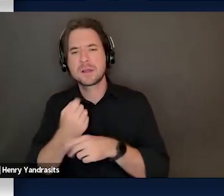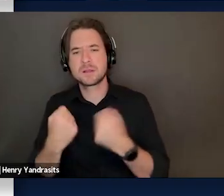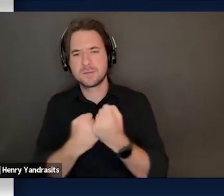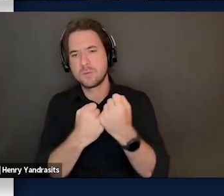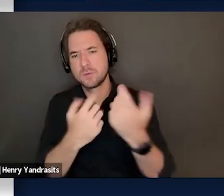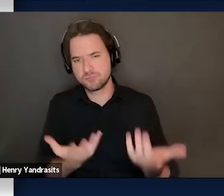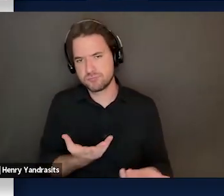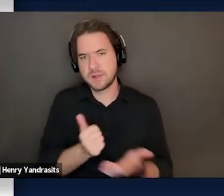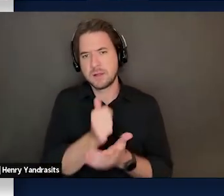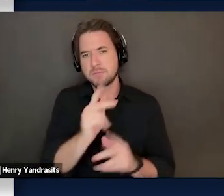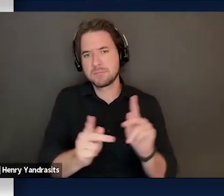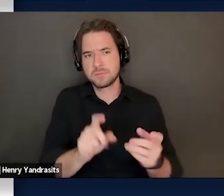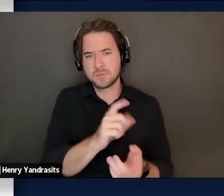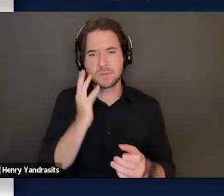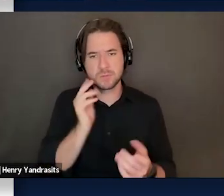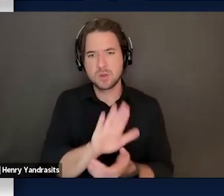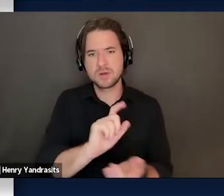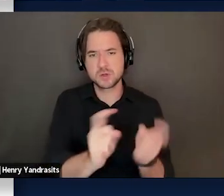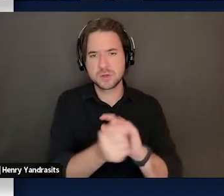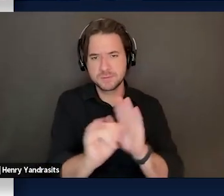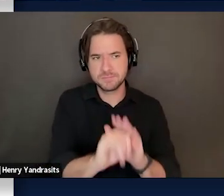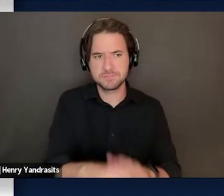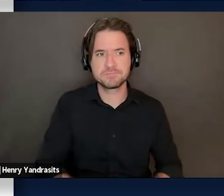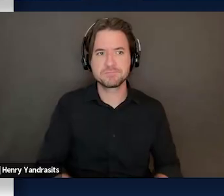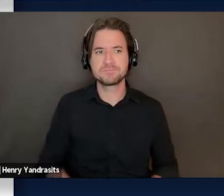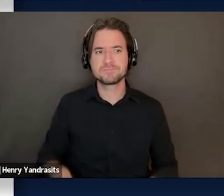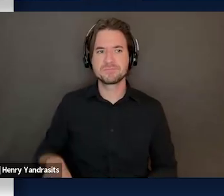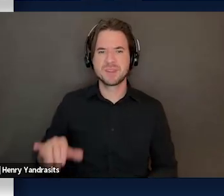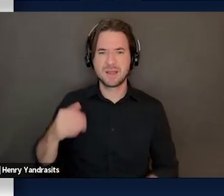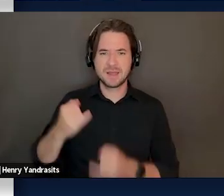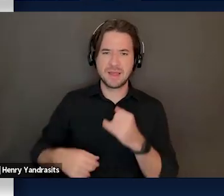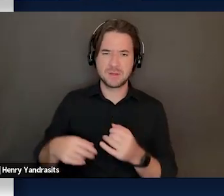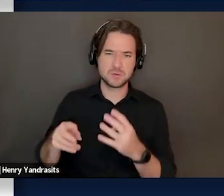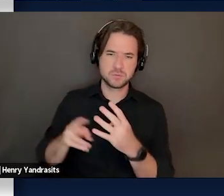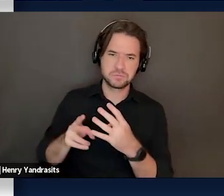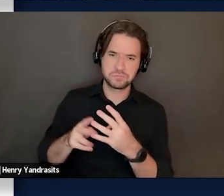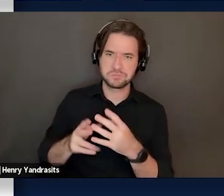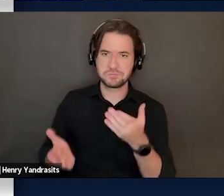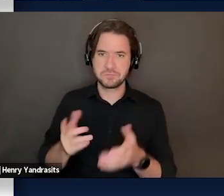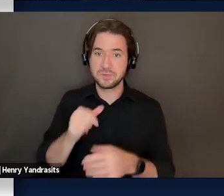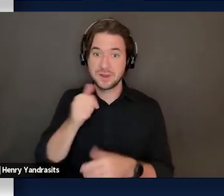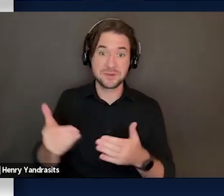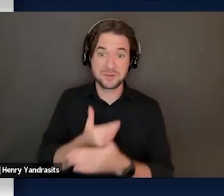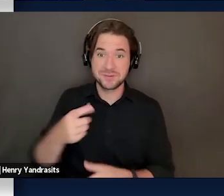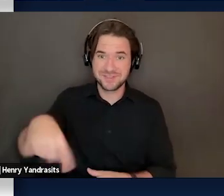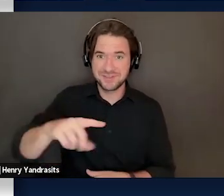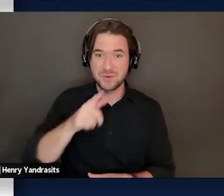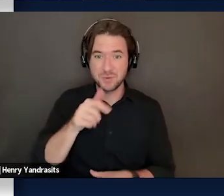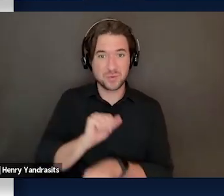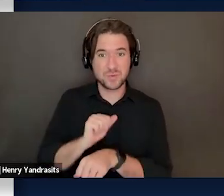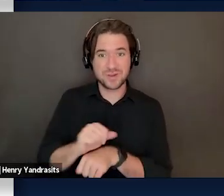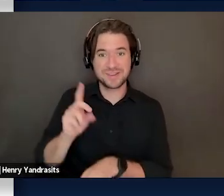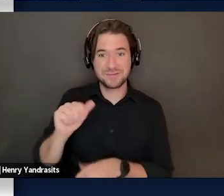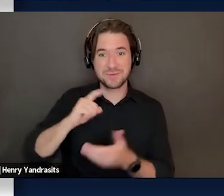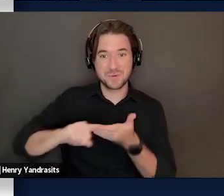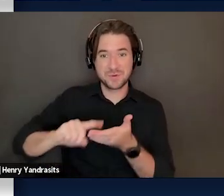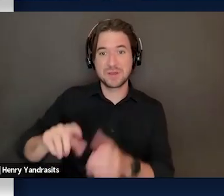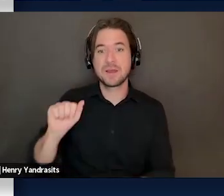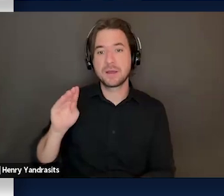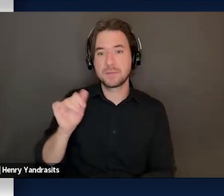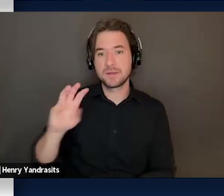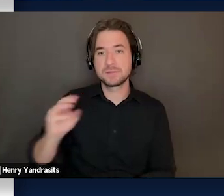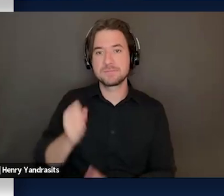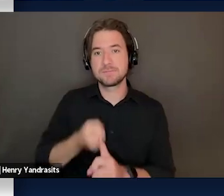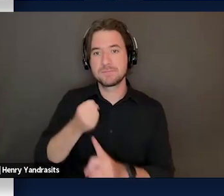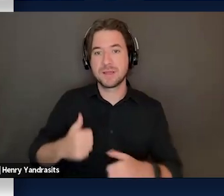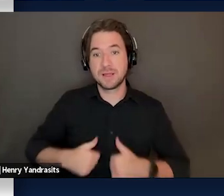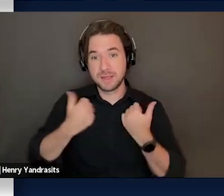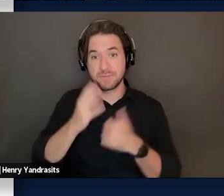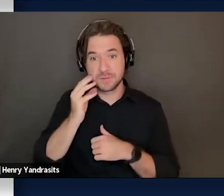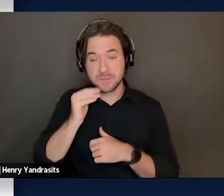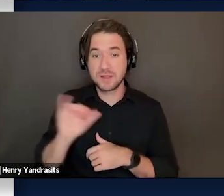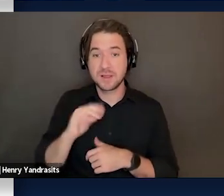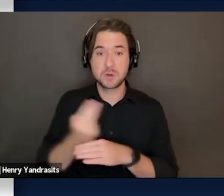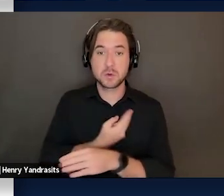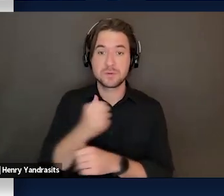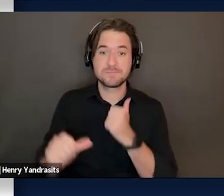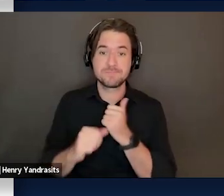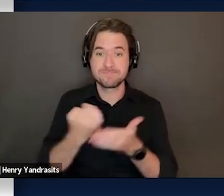experience their change in identity. Um, these last two are probably not going to be, uh, new to a lot of us who work in disability research, but ableism can impact lived experiences, like the usage of assistive devices and feelings towards self.